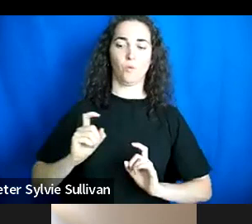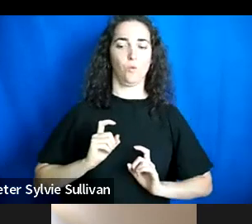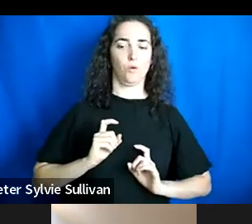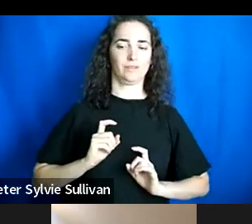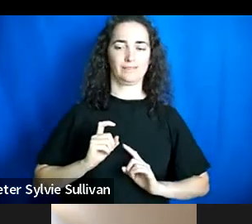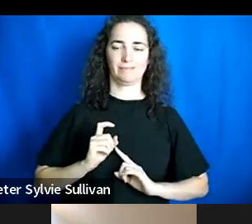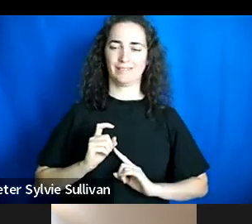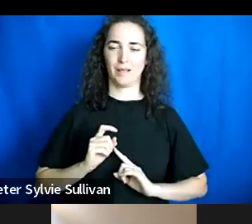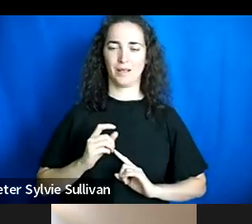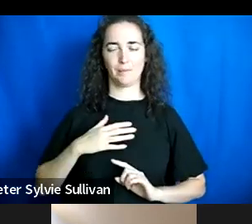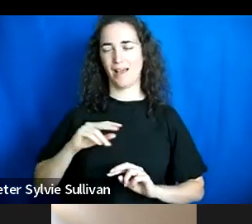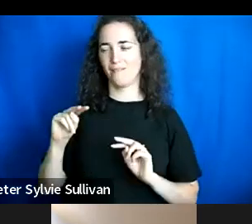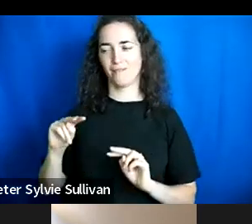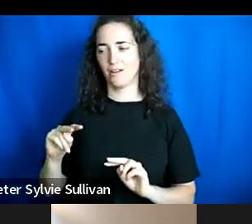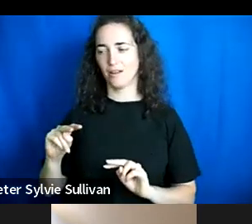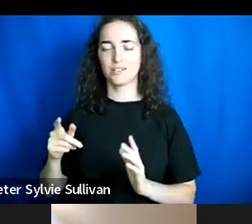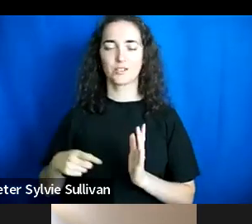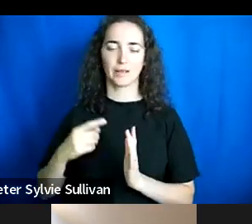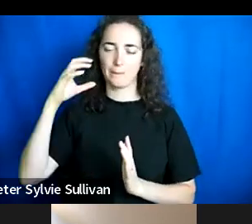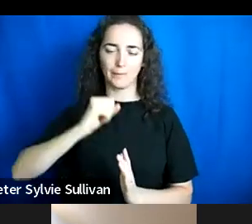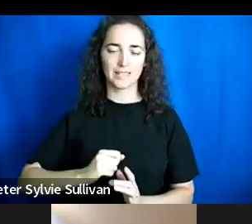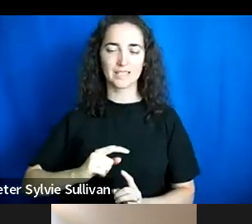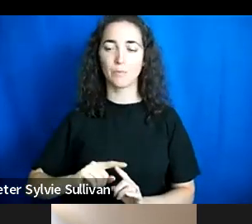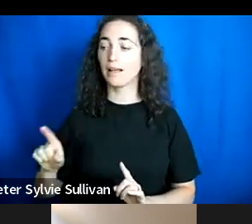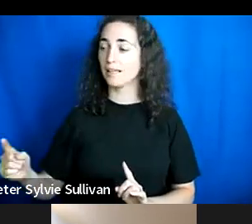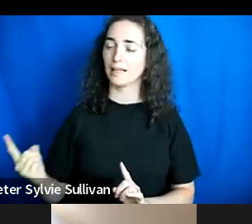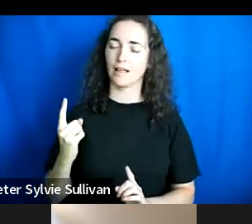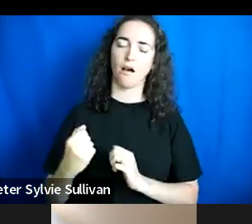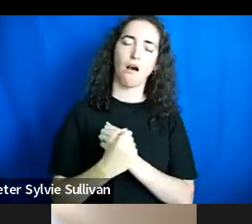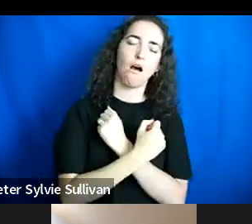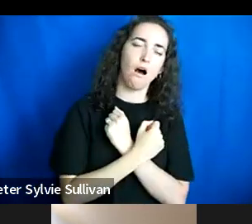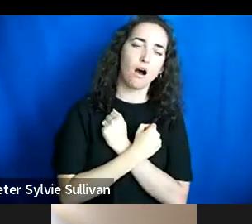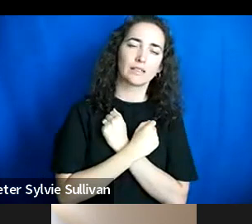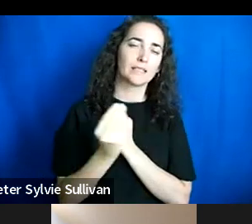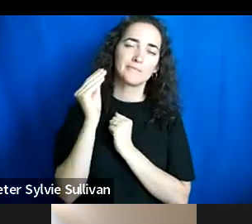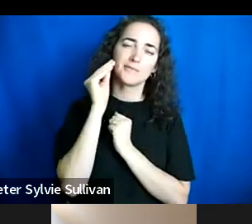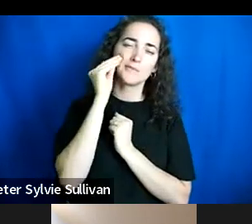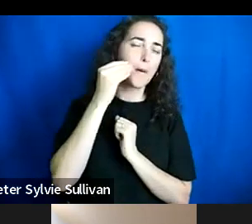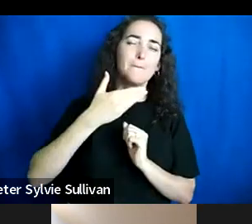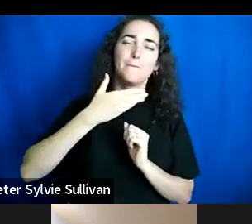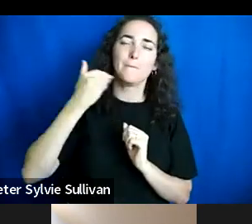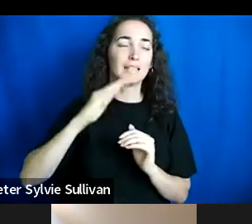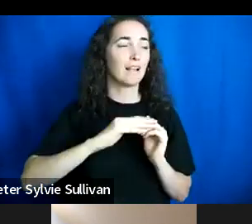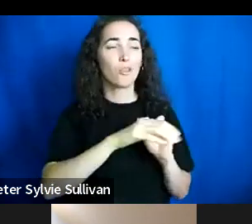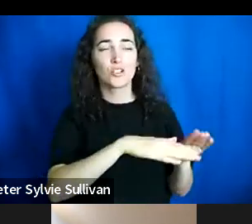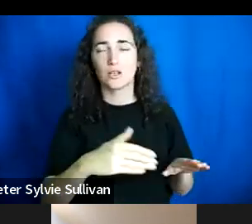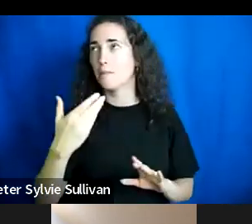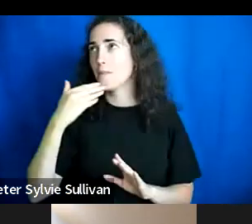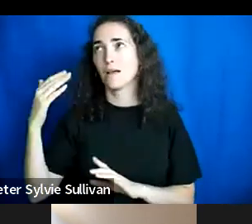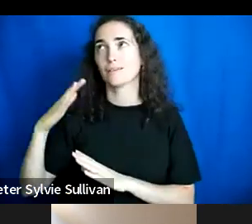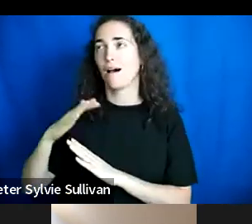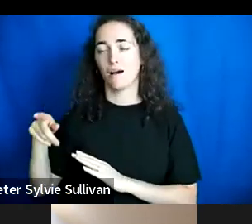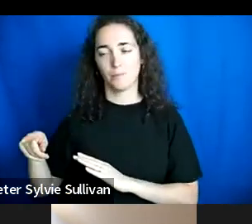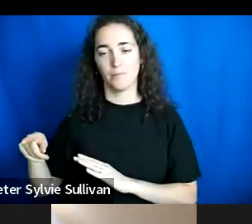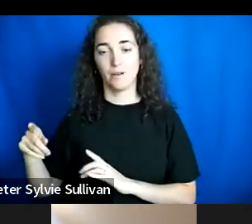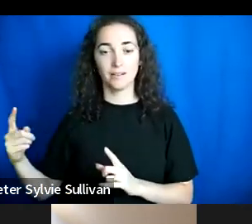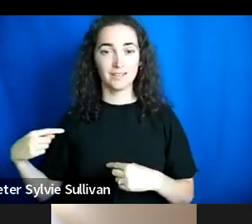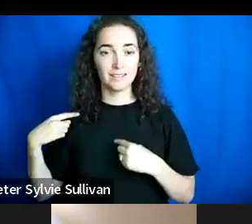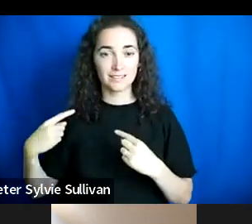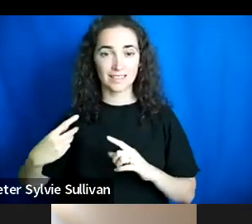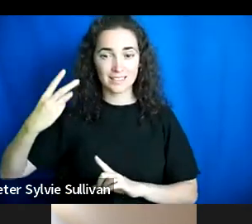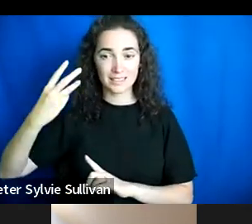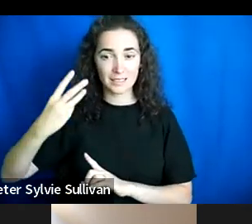Yes, he gives the best hugs and kisses that any of my children give and for called the last 6 months. He is completely obsessed with me.